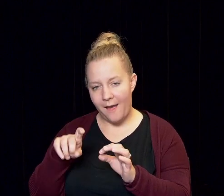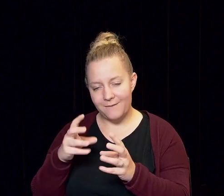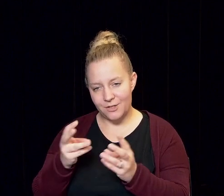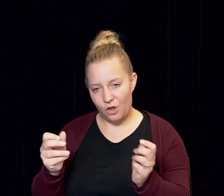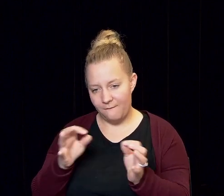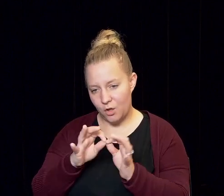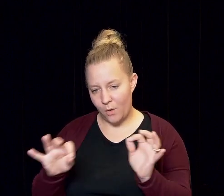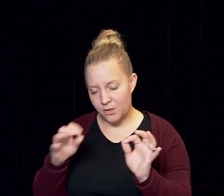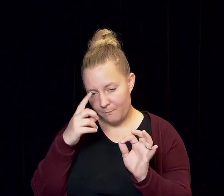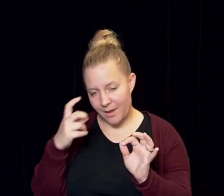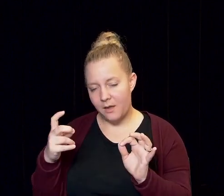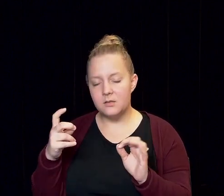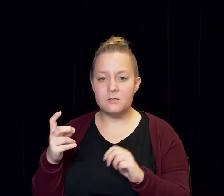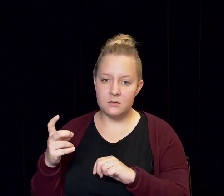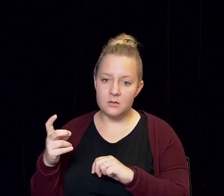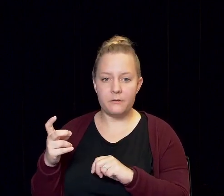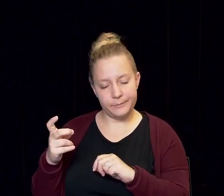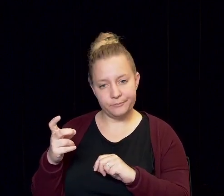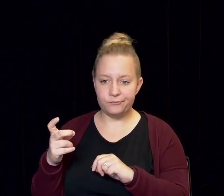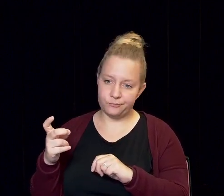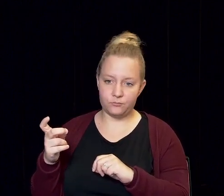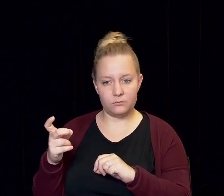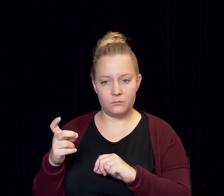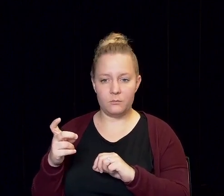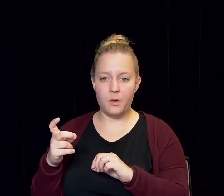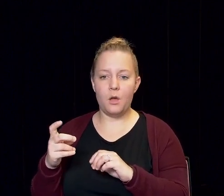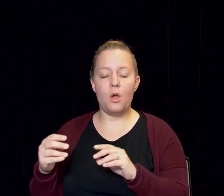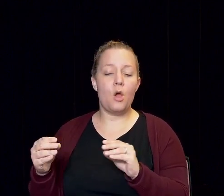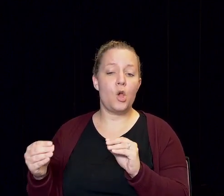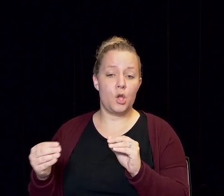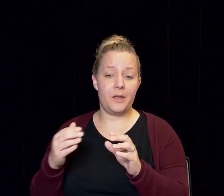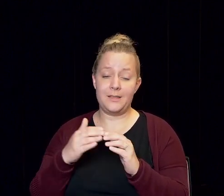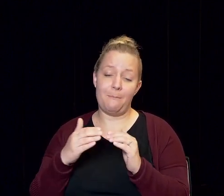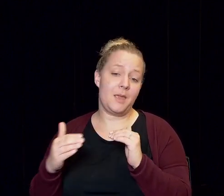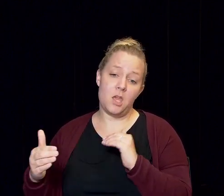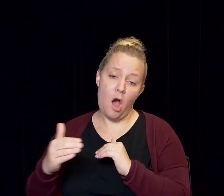because it's beyond what we have to learn in 7th grade. But some of you are good